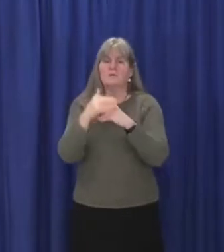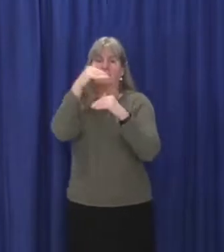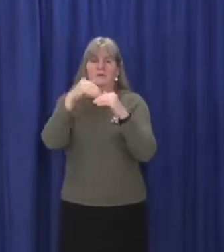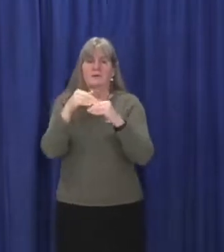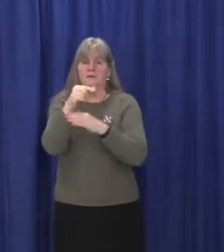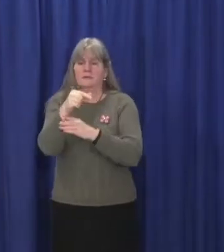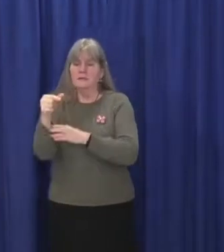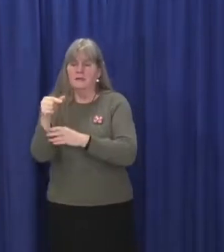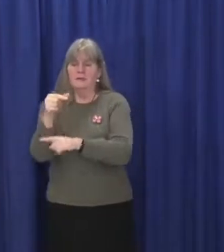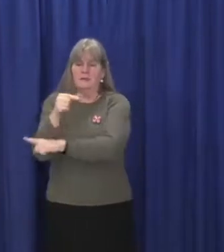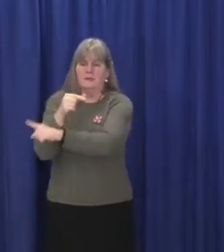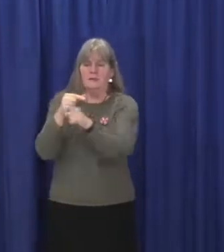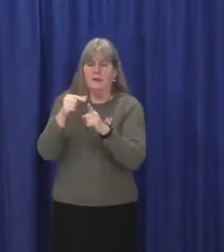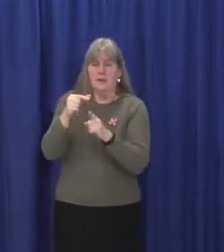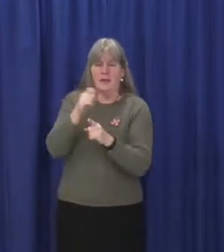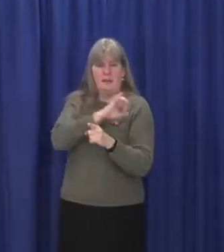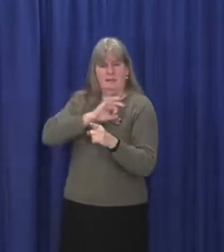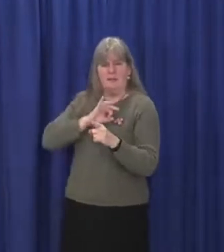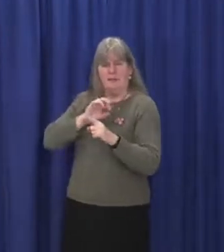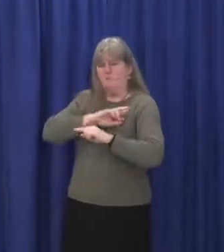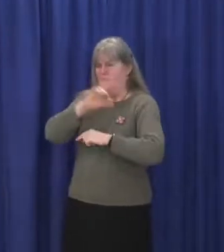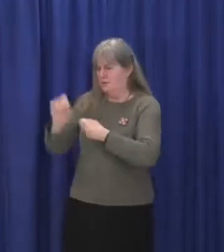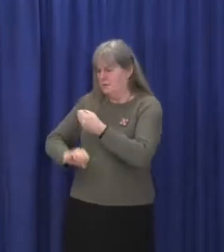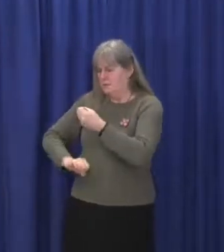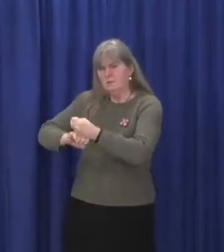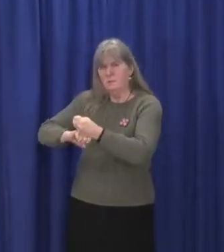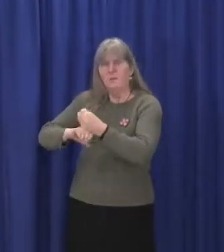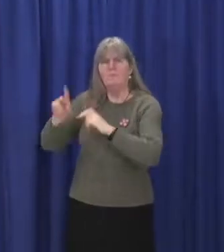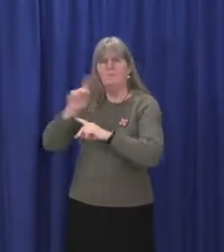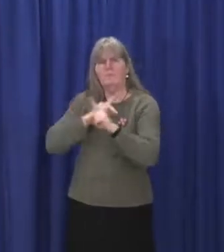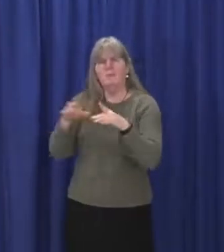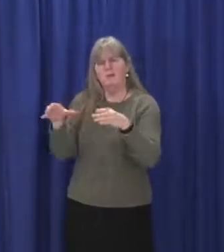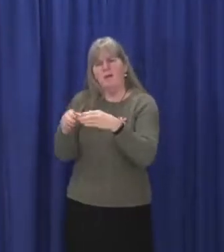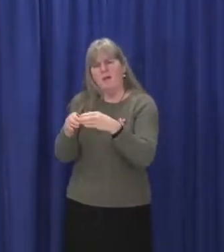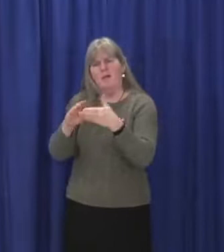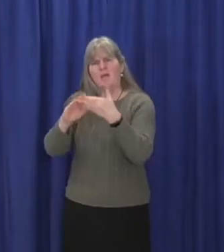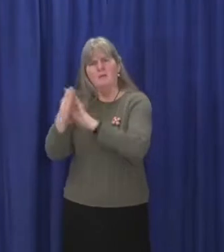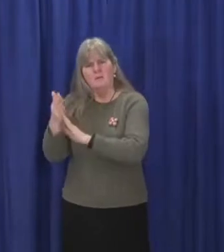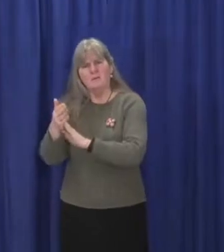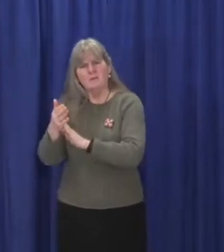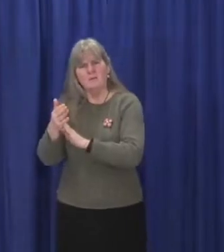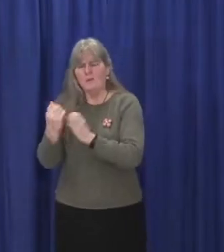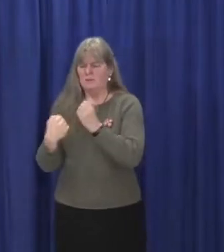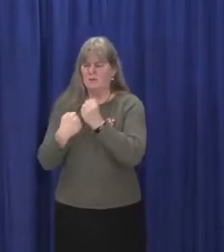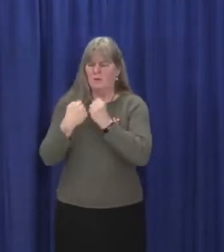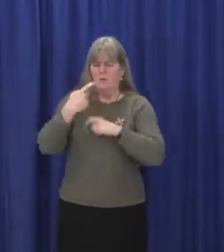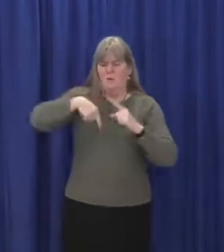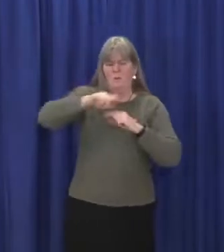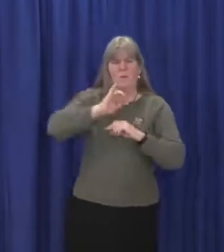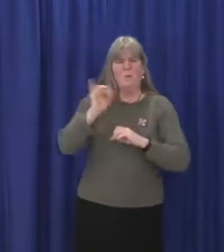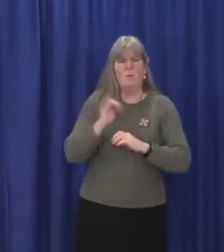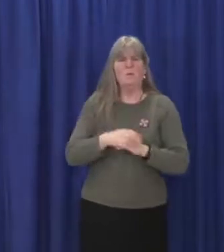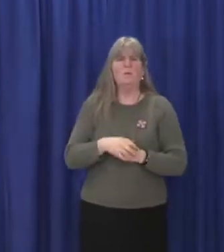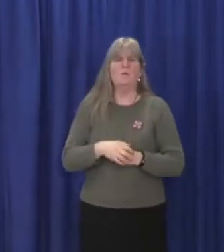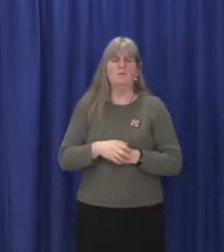who are supporting our-- their citizens, and all of us as well. Because of your hard work,